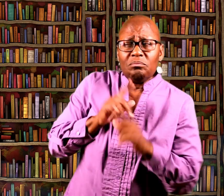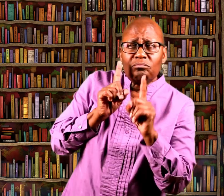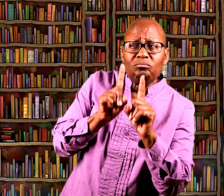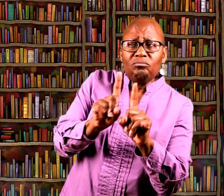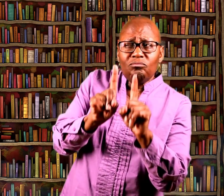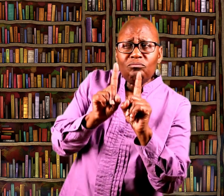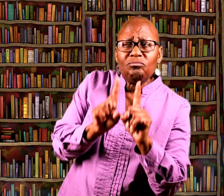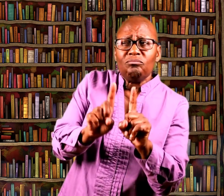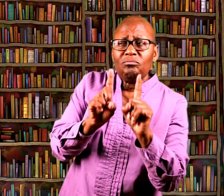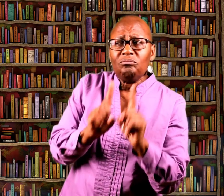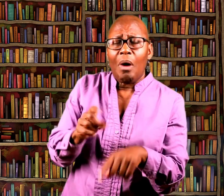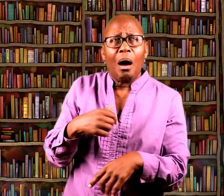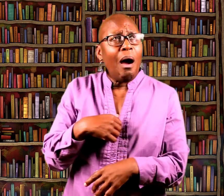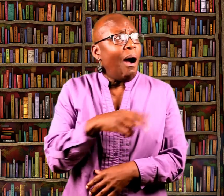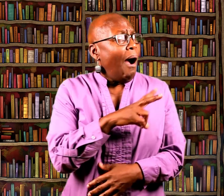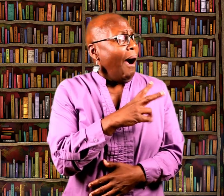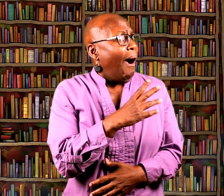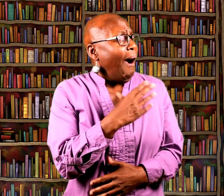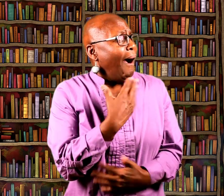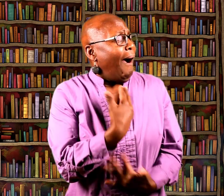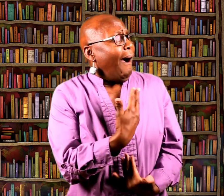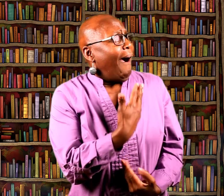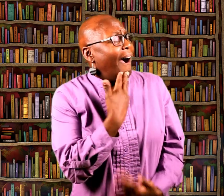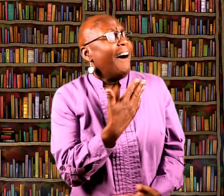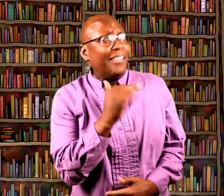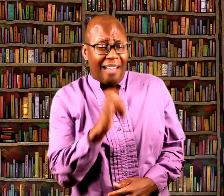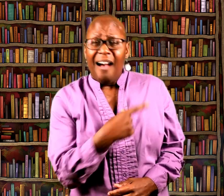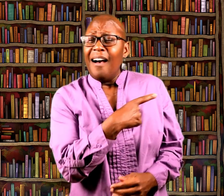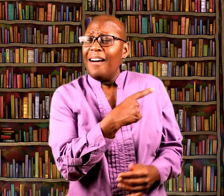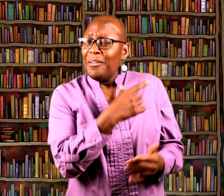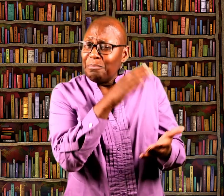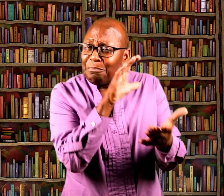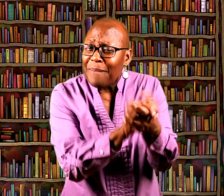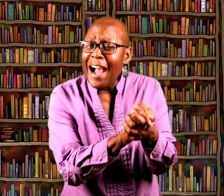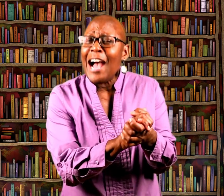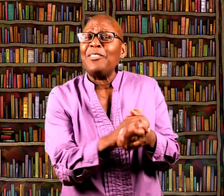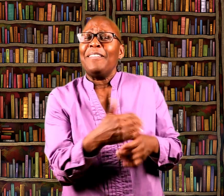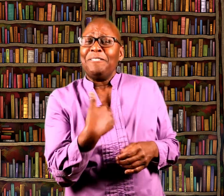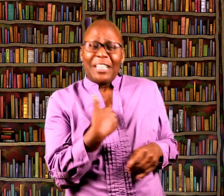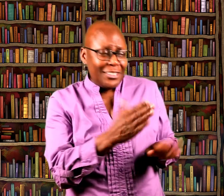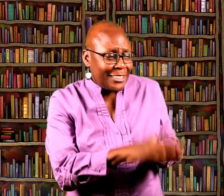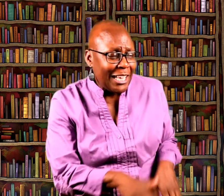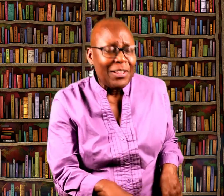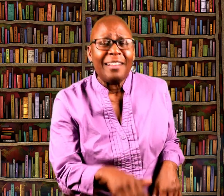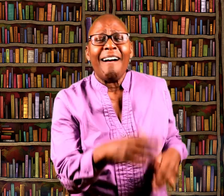I listened with joy and said oh good, he's married, he has children. Wow, he has a great life now.